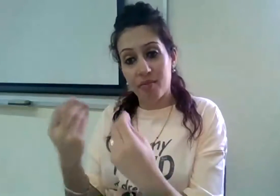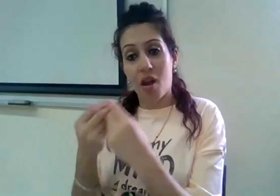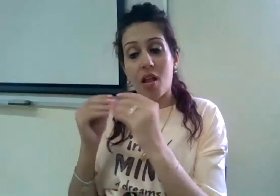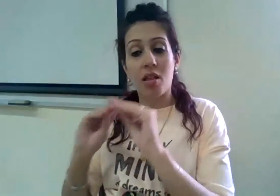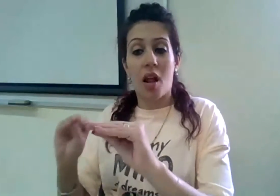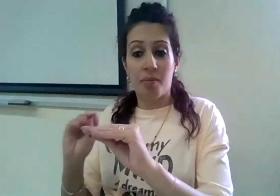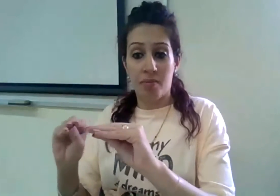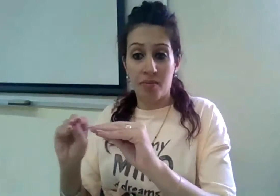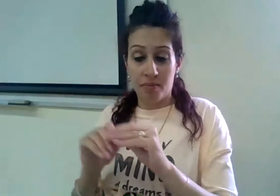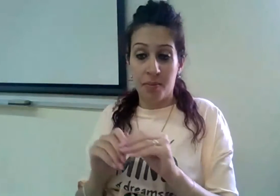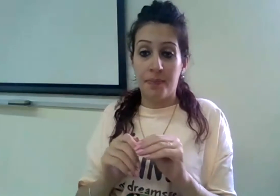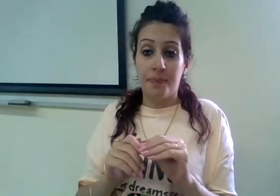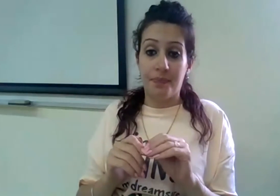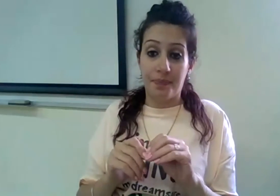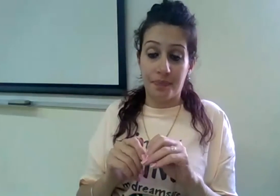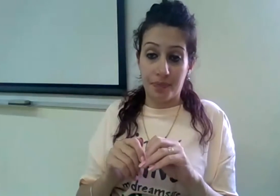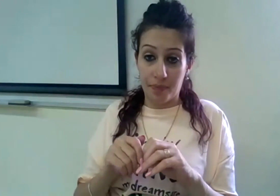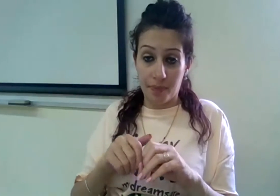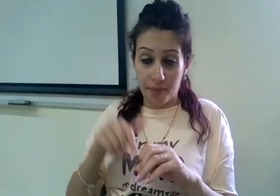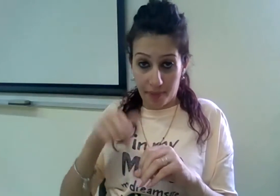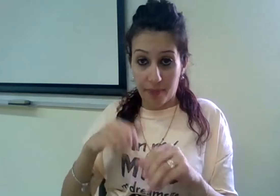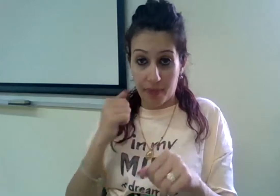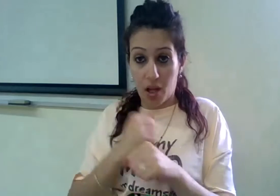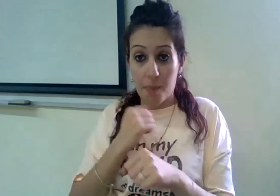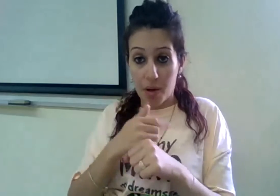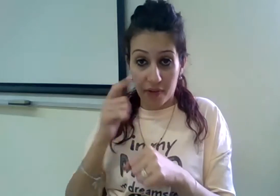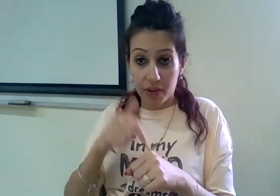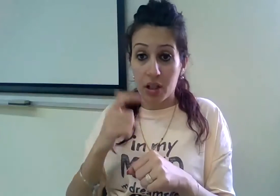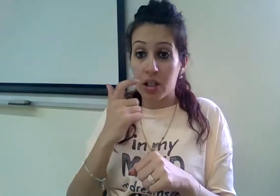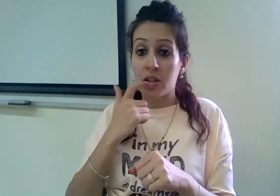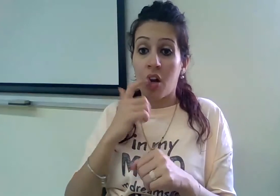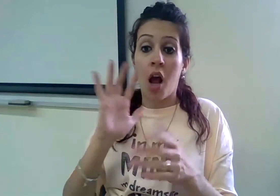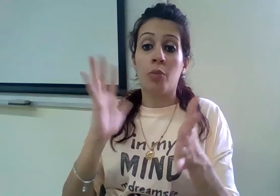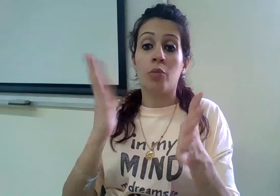work without any bias towards their own children,